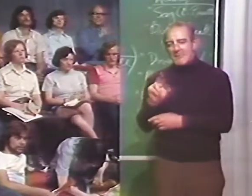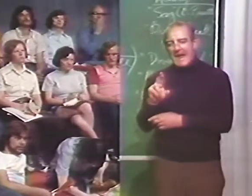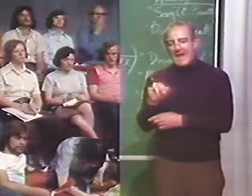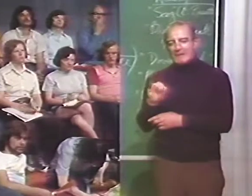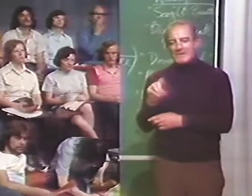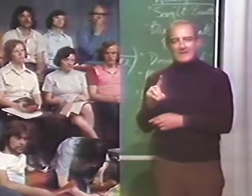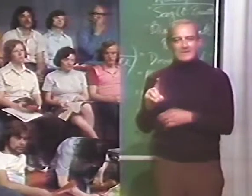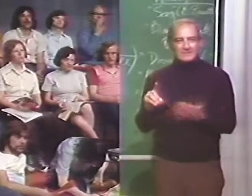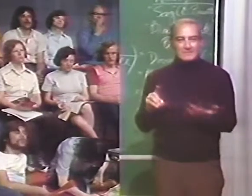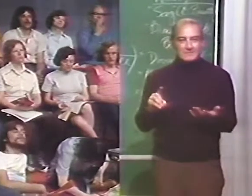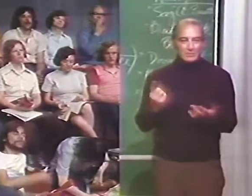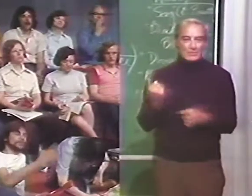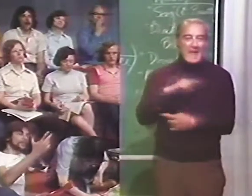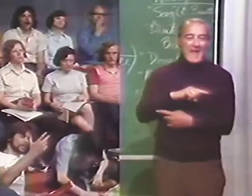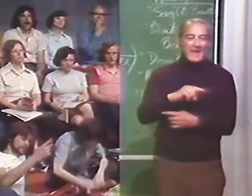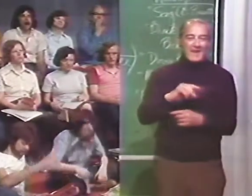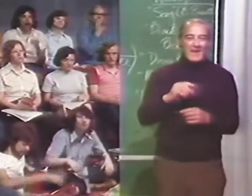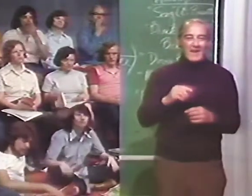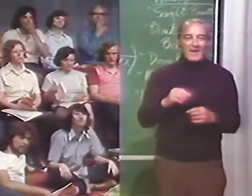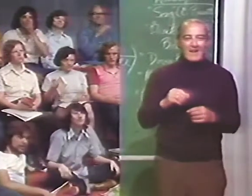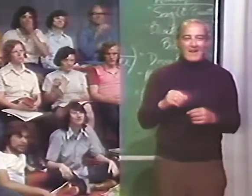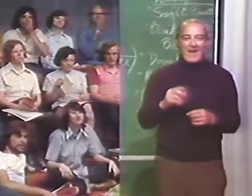MEANS UNMARRIED.